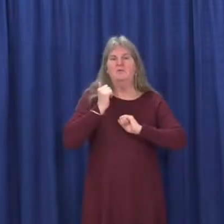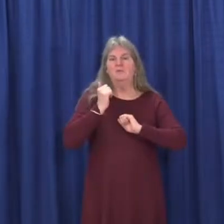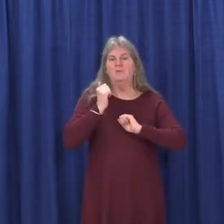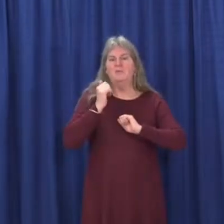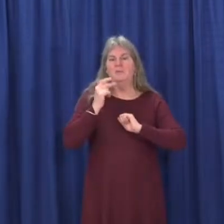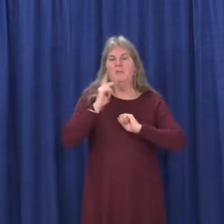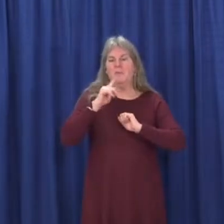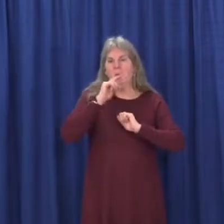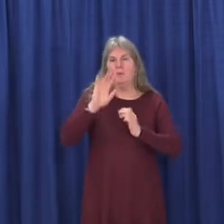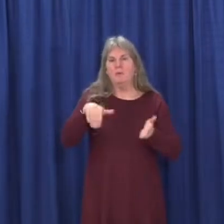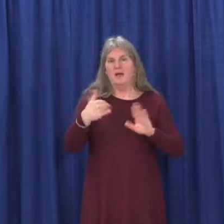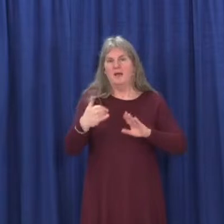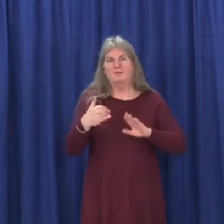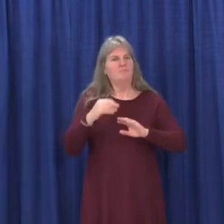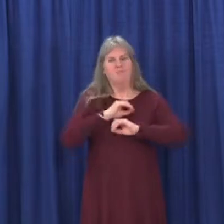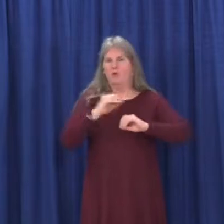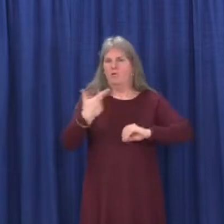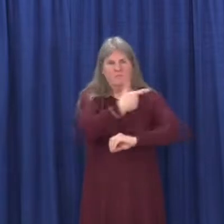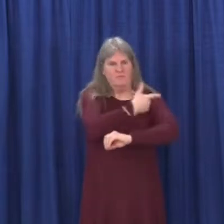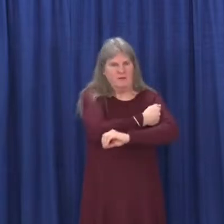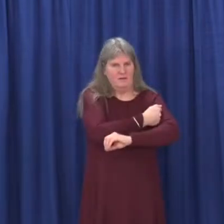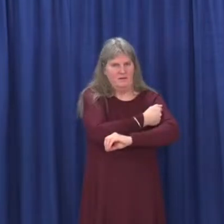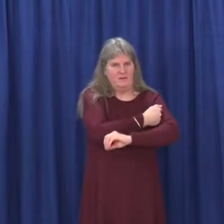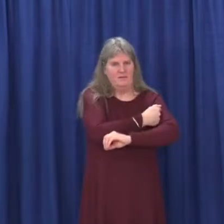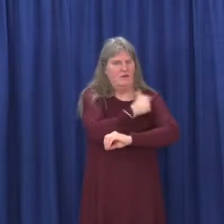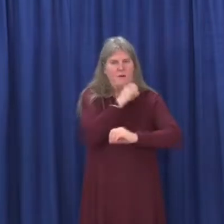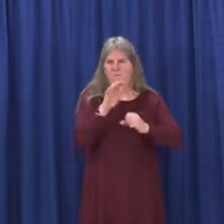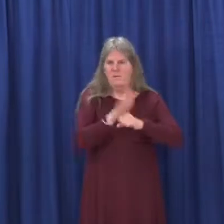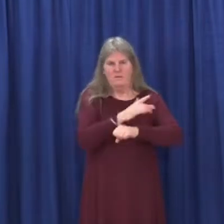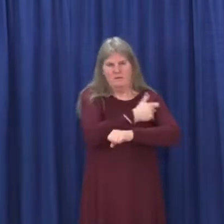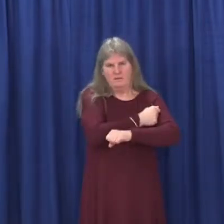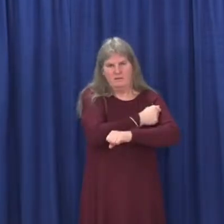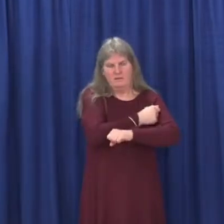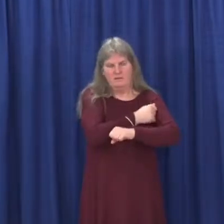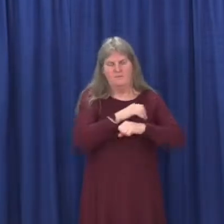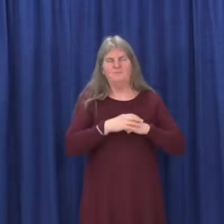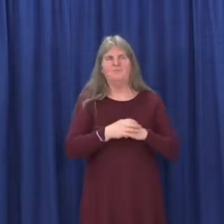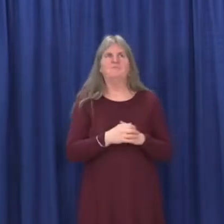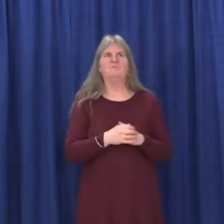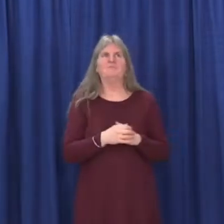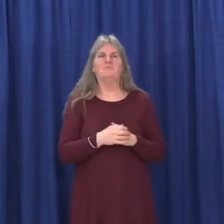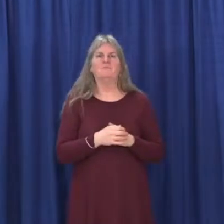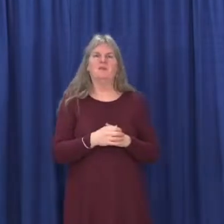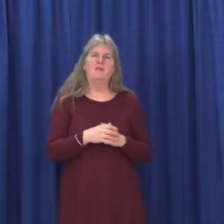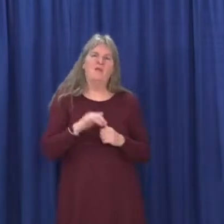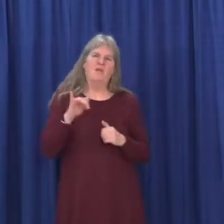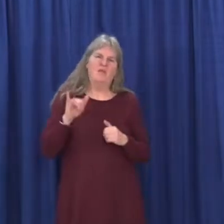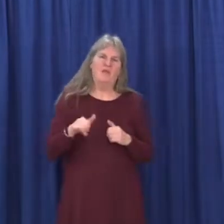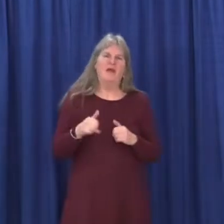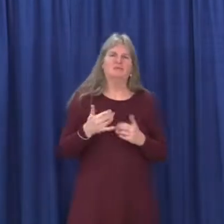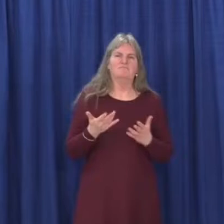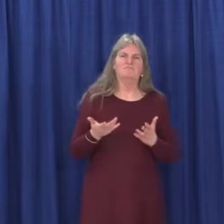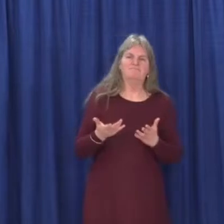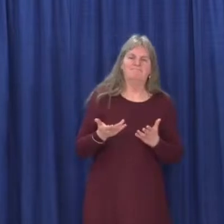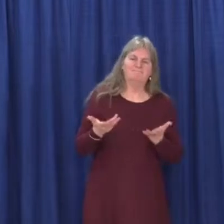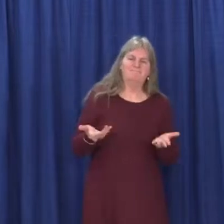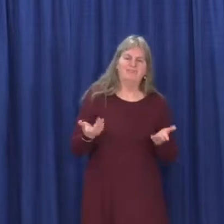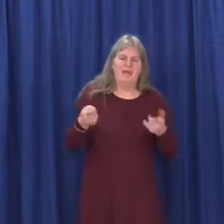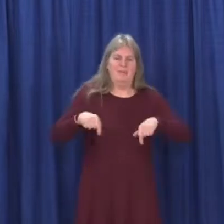not vaccinated, and certainly not fully vaccinated. So, those are the things that are happening here in the Territory,